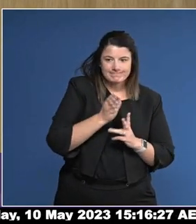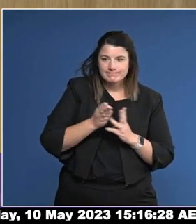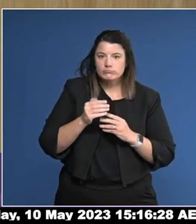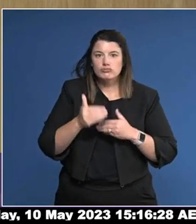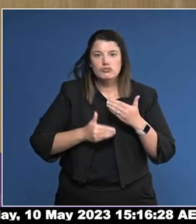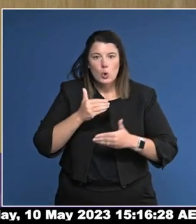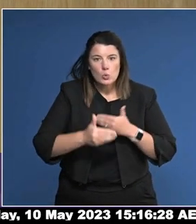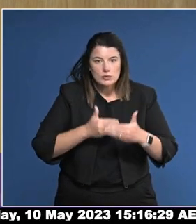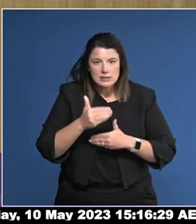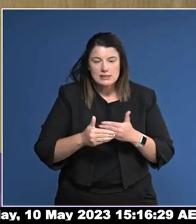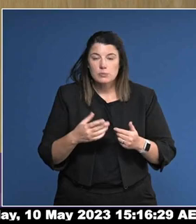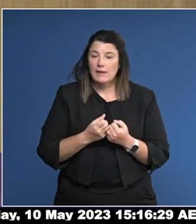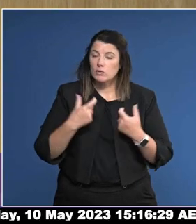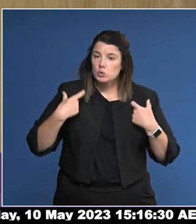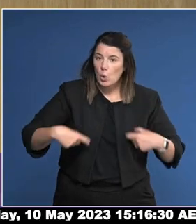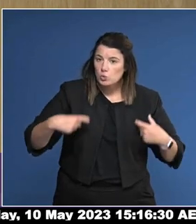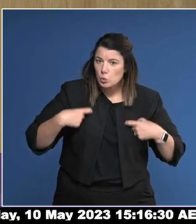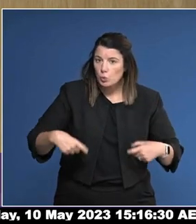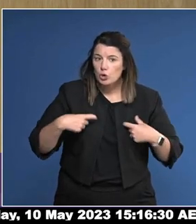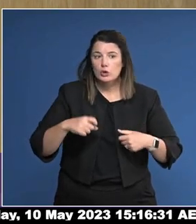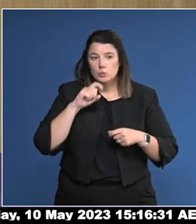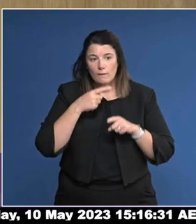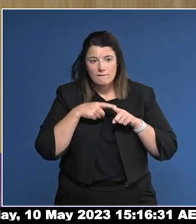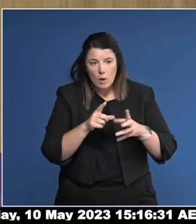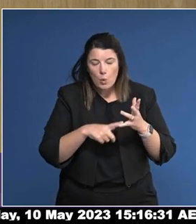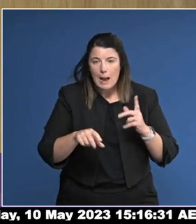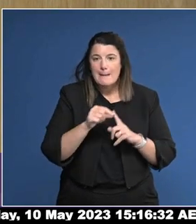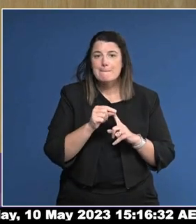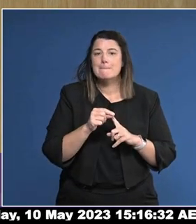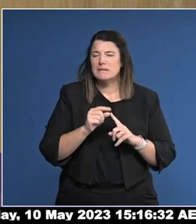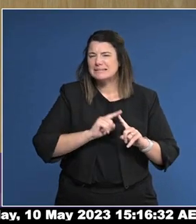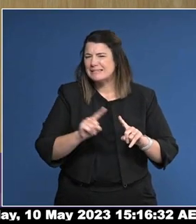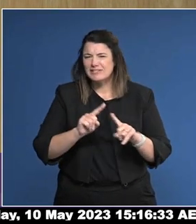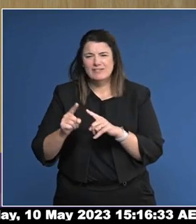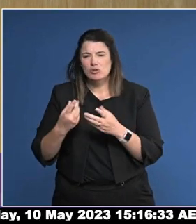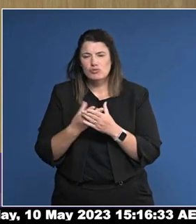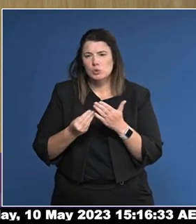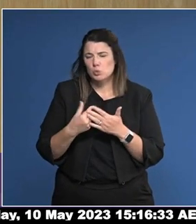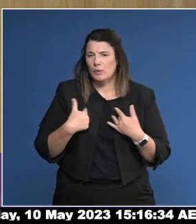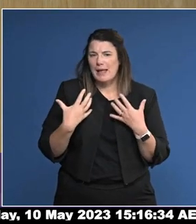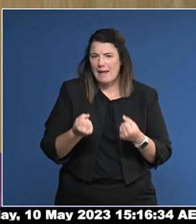Our social workers would have followed up, et cetera, and those issues, then, in